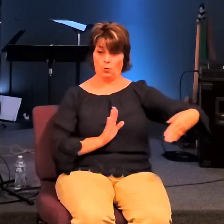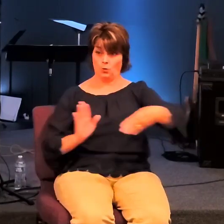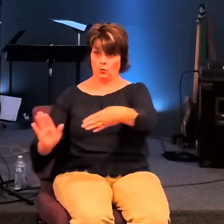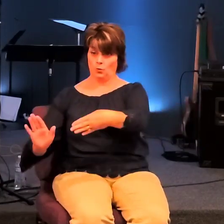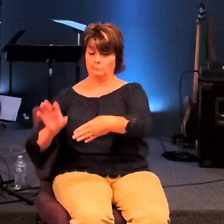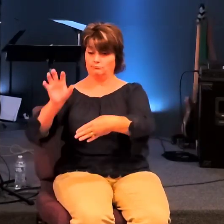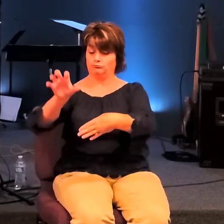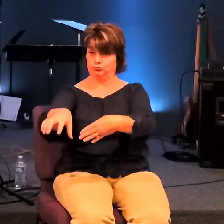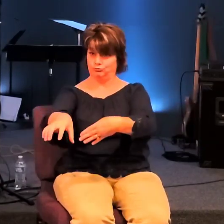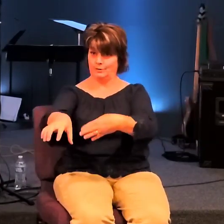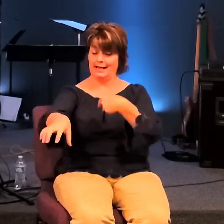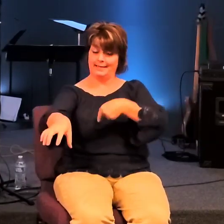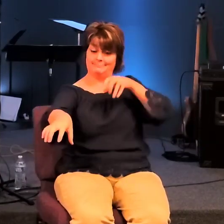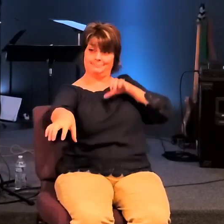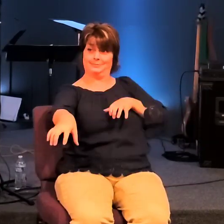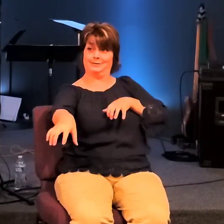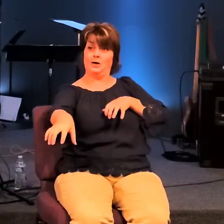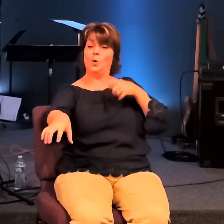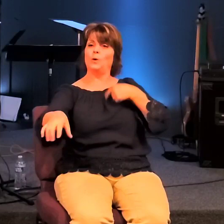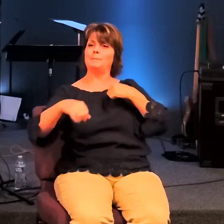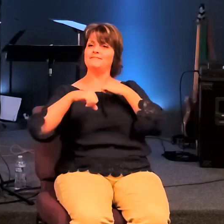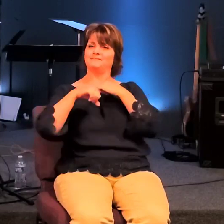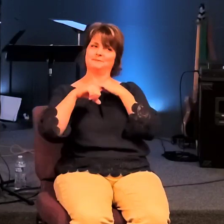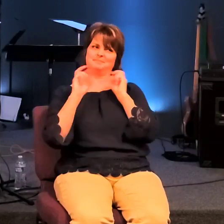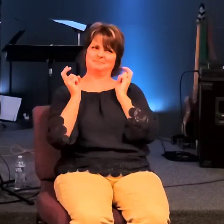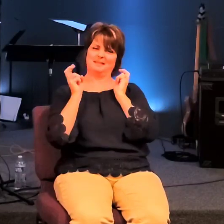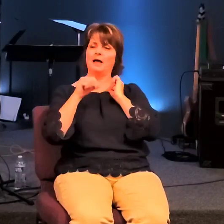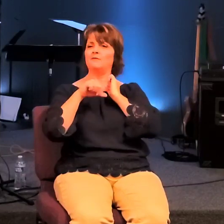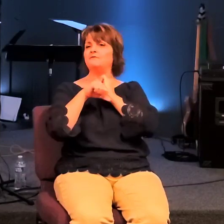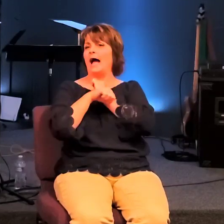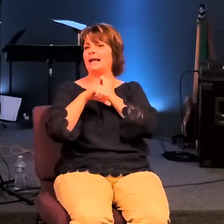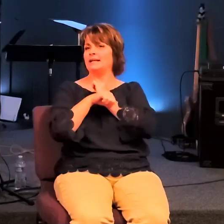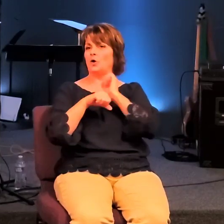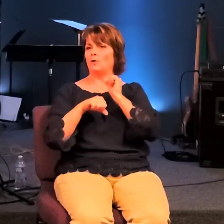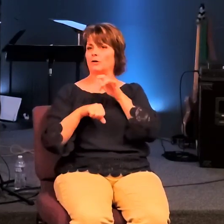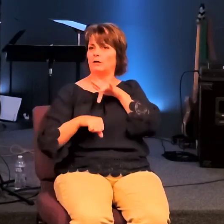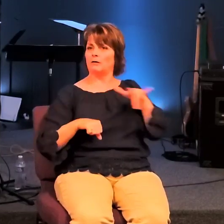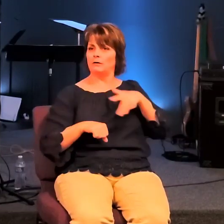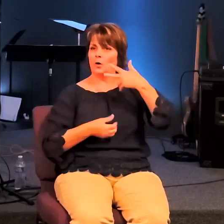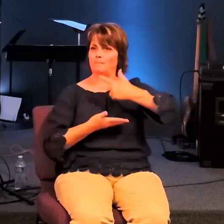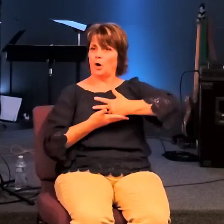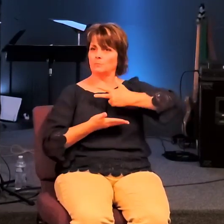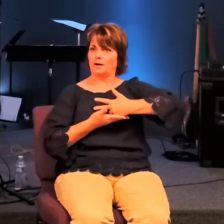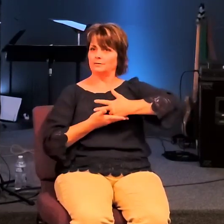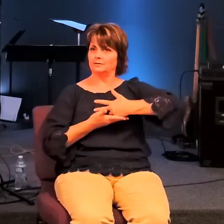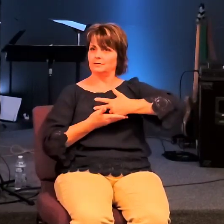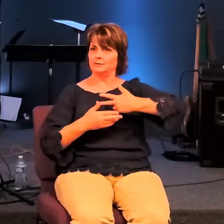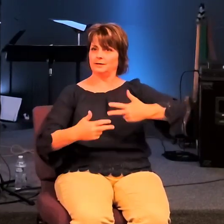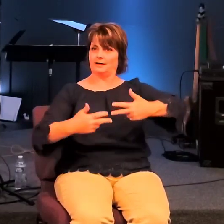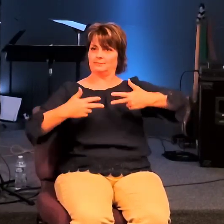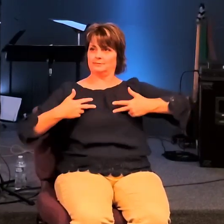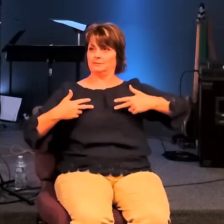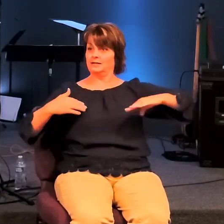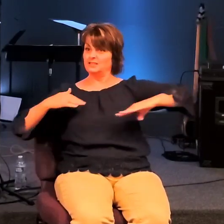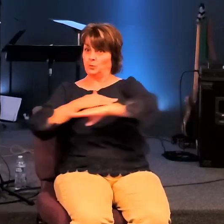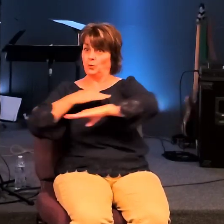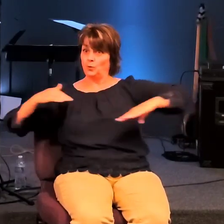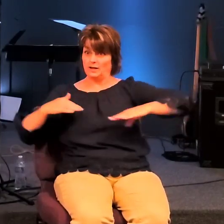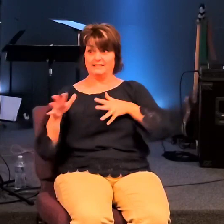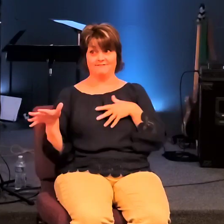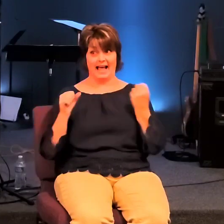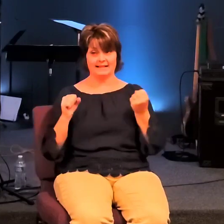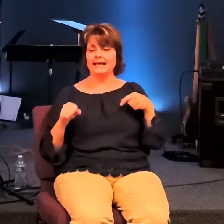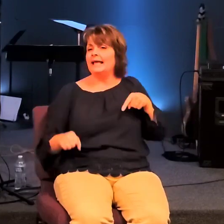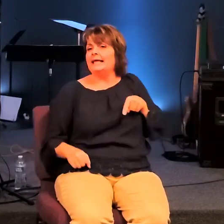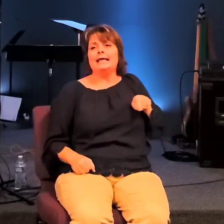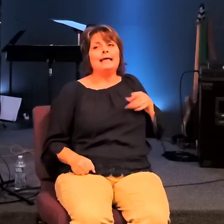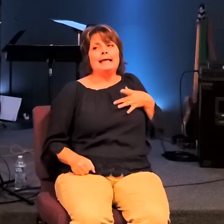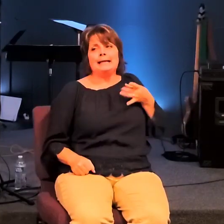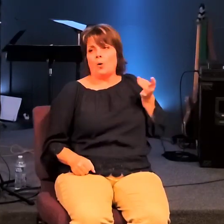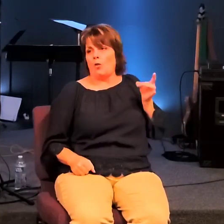over parking spaces across the street while he doesn't like for people to park in front